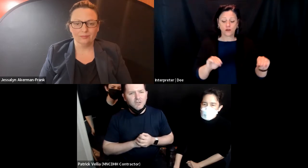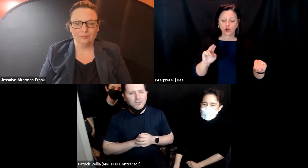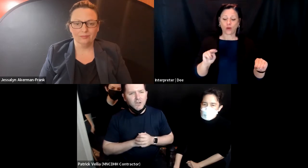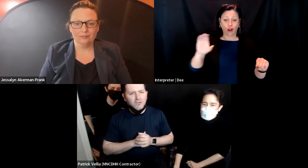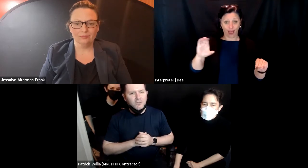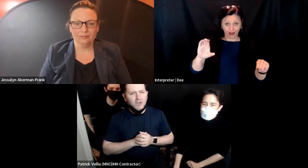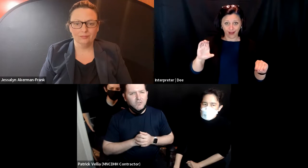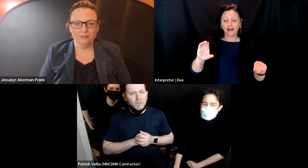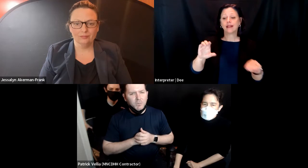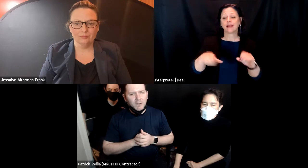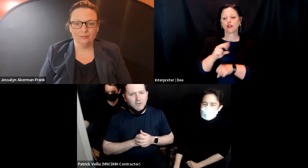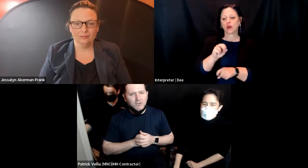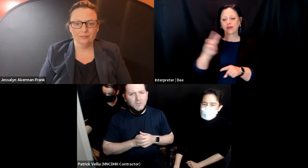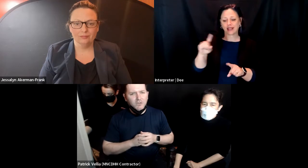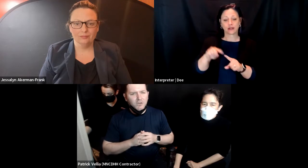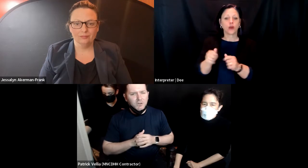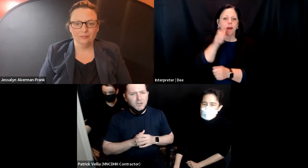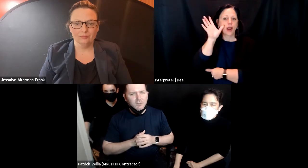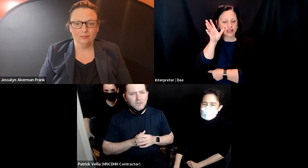And I graduated from mainstream high school in 2006.